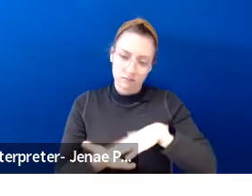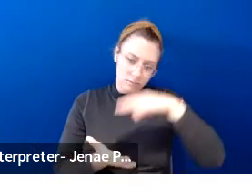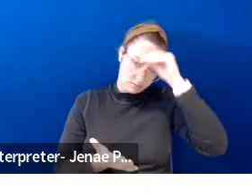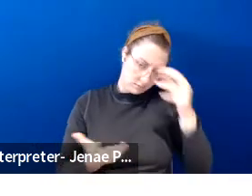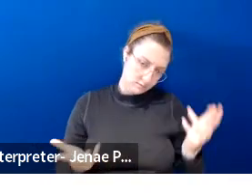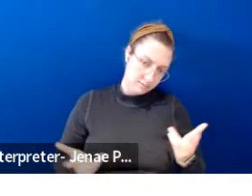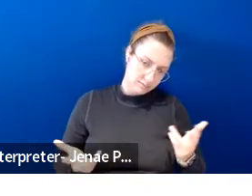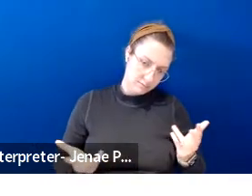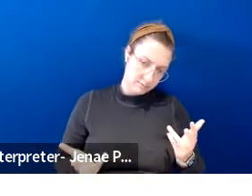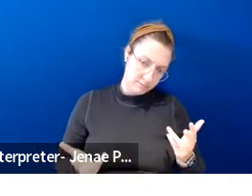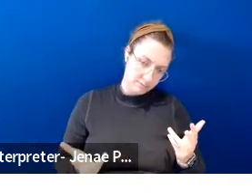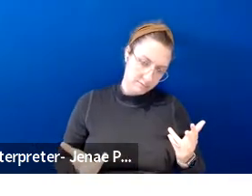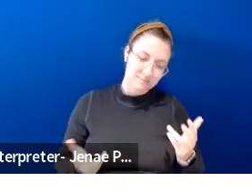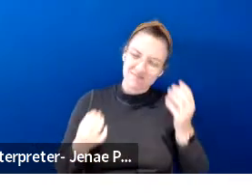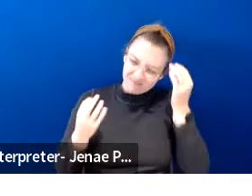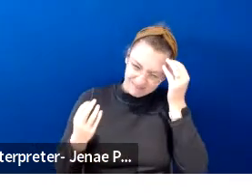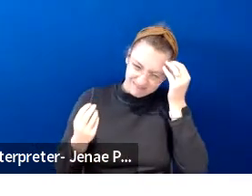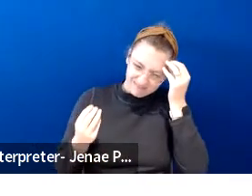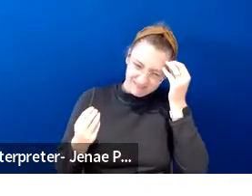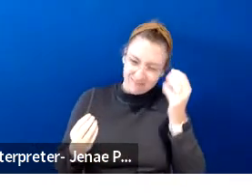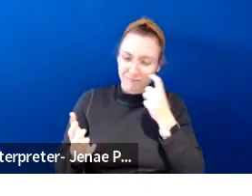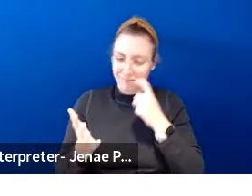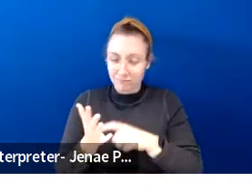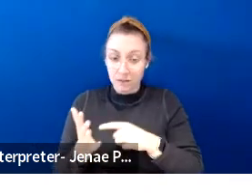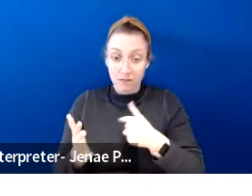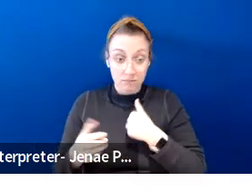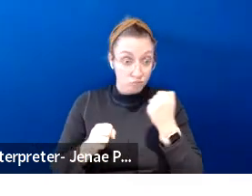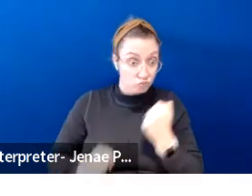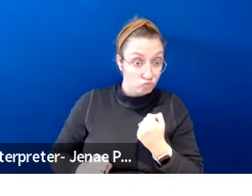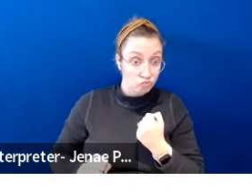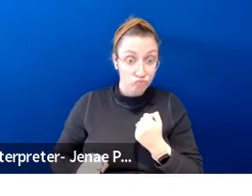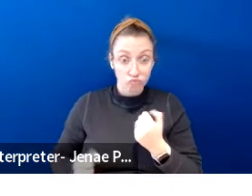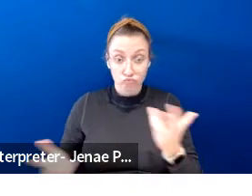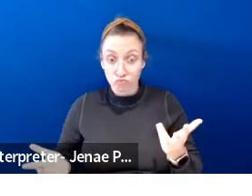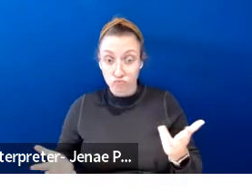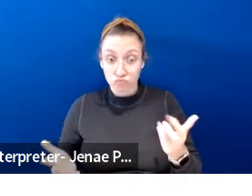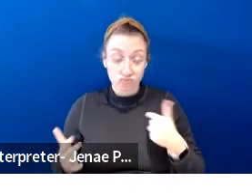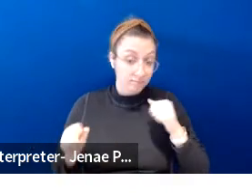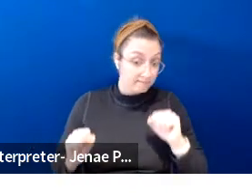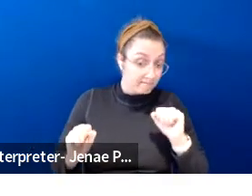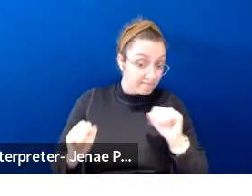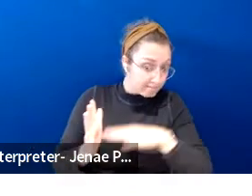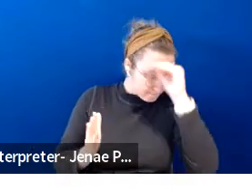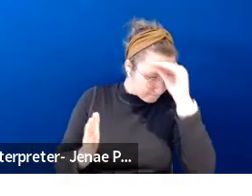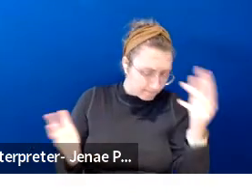recognizing your strengths in that situation and what we can potentially be learning about the situation